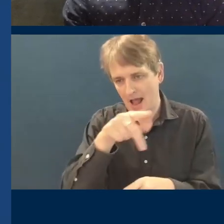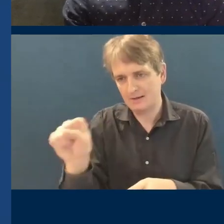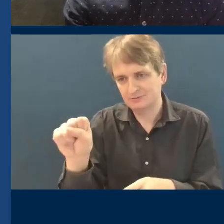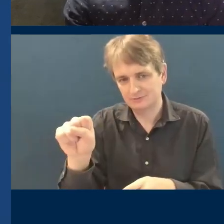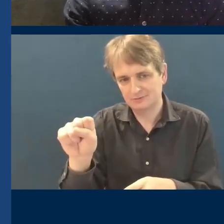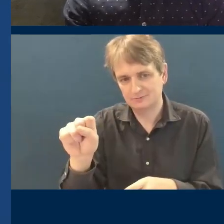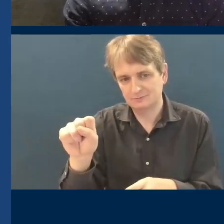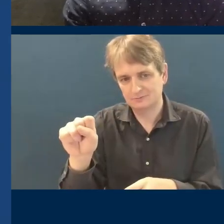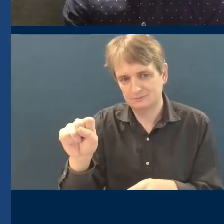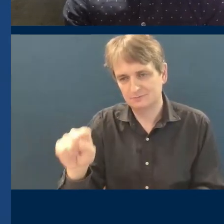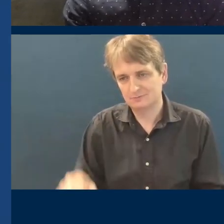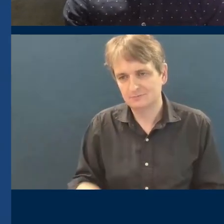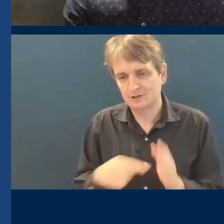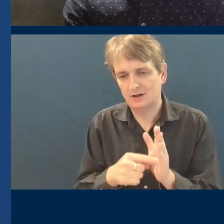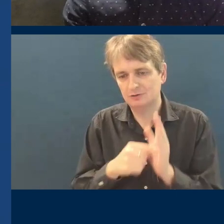There are some third-party apps as well.